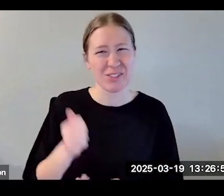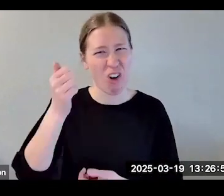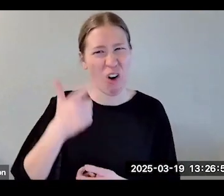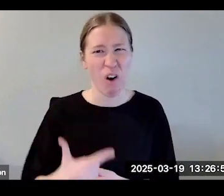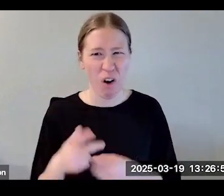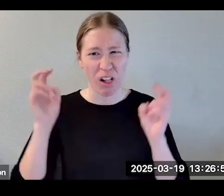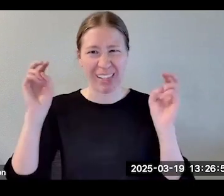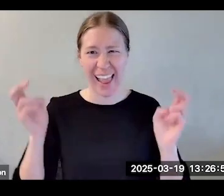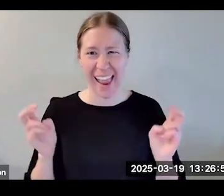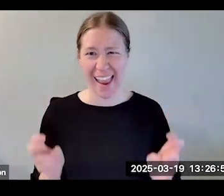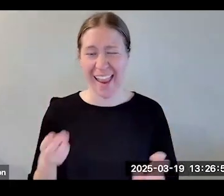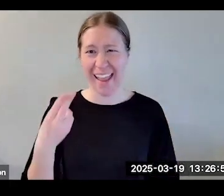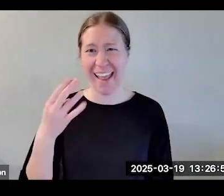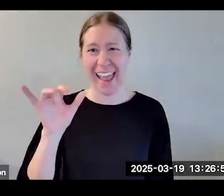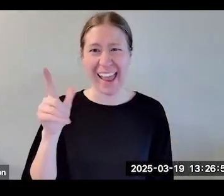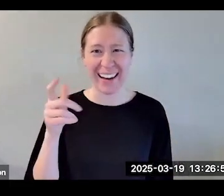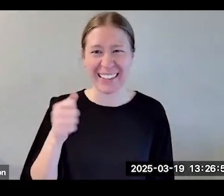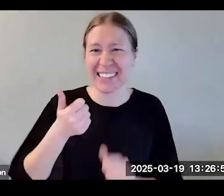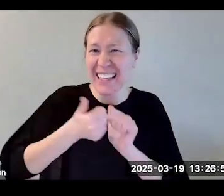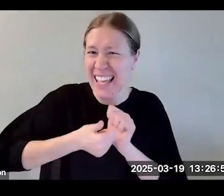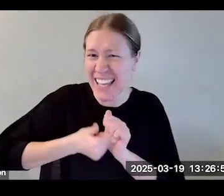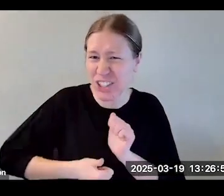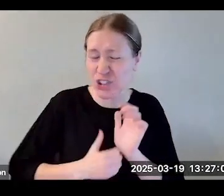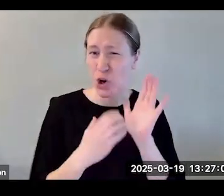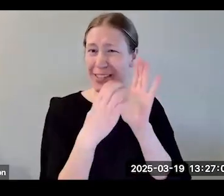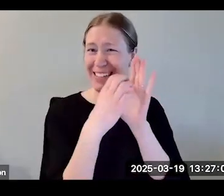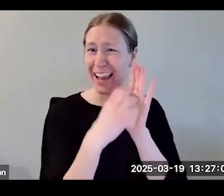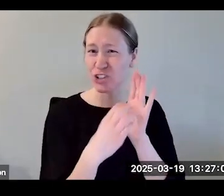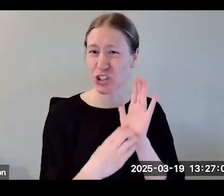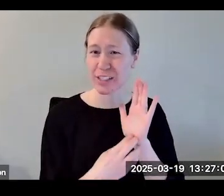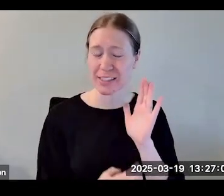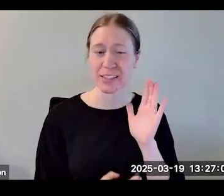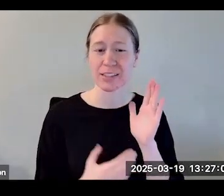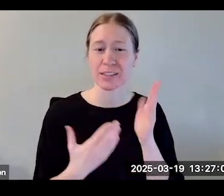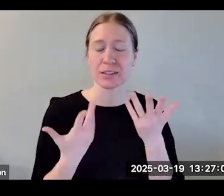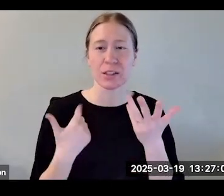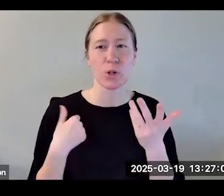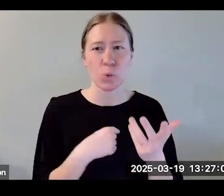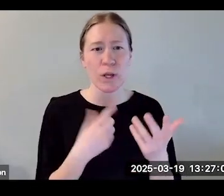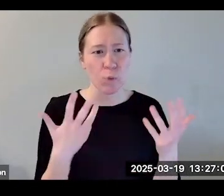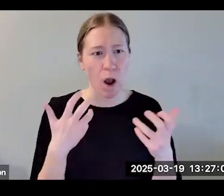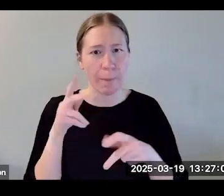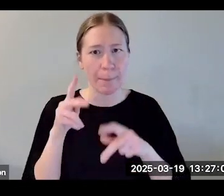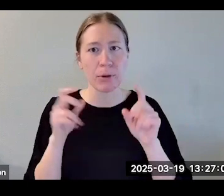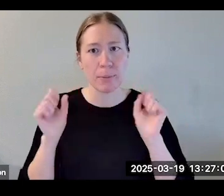as these are sections, and we want folks to be able to navigate by the different sections in our document.